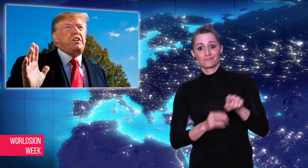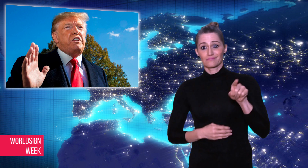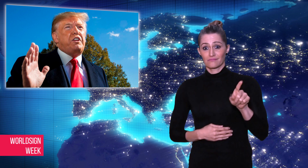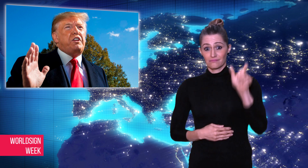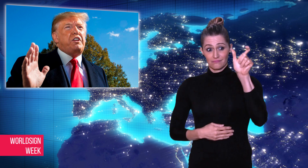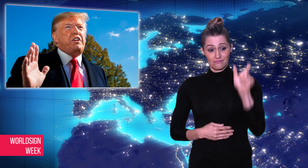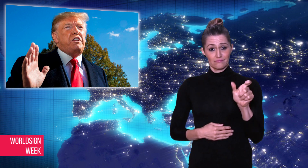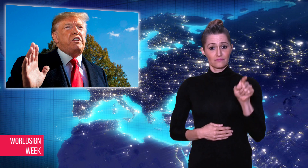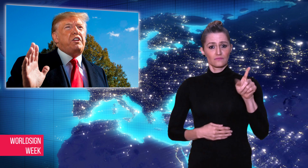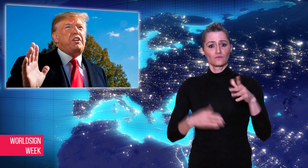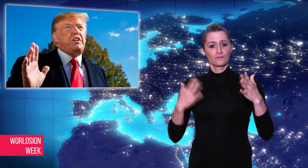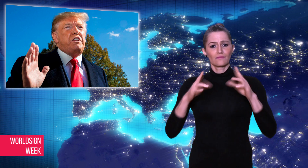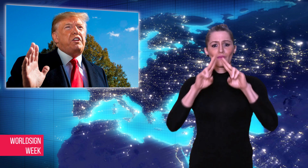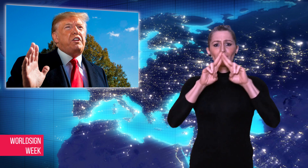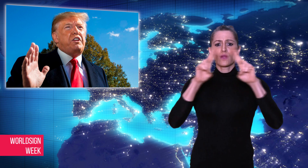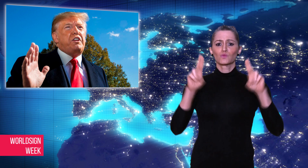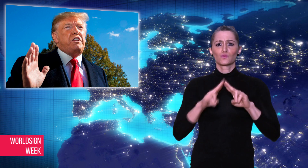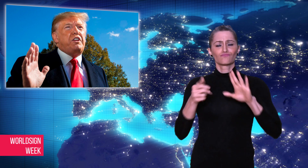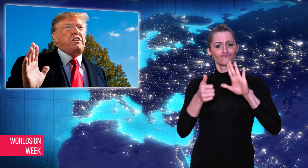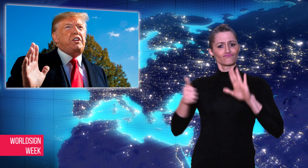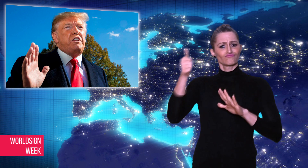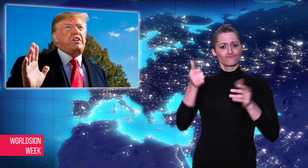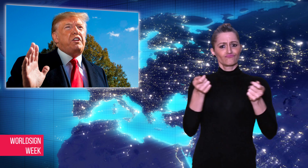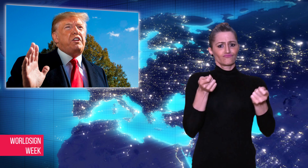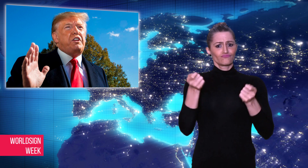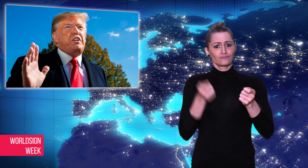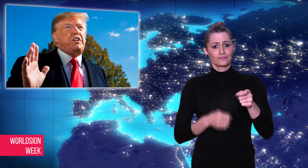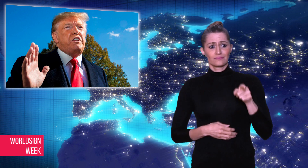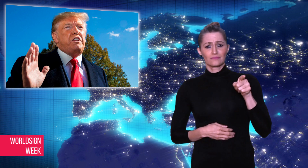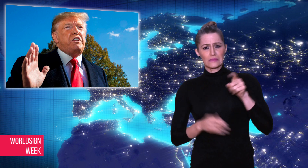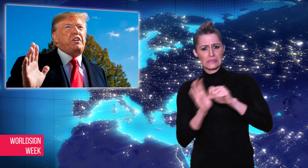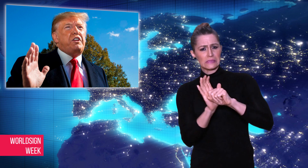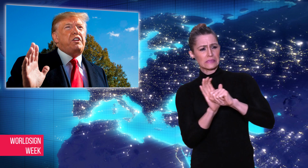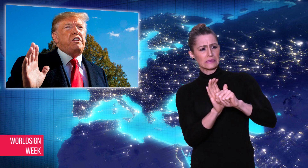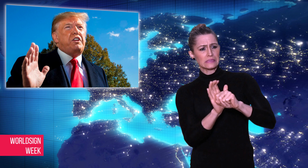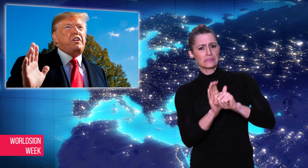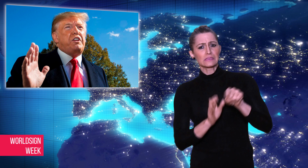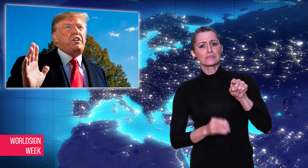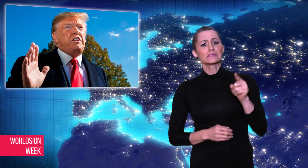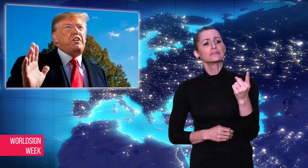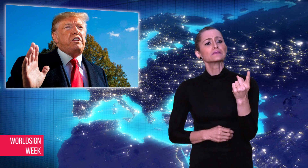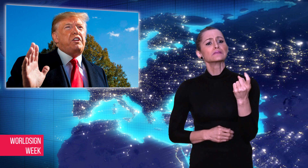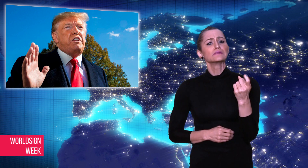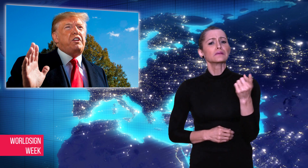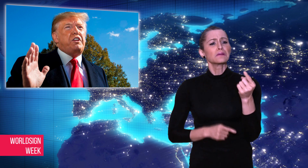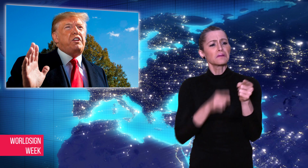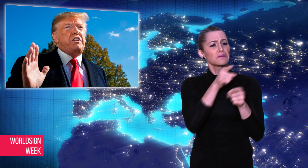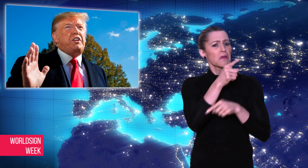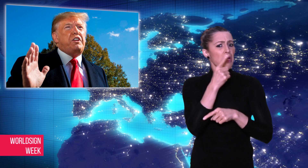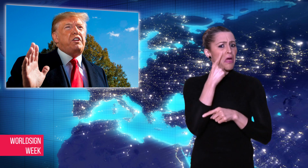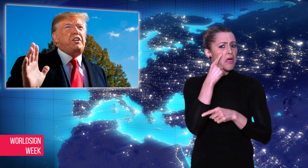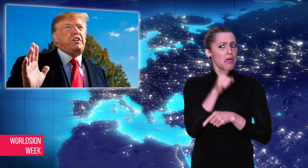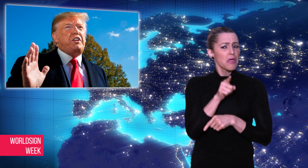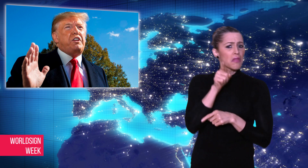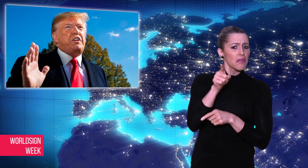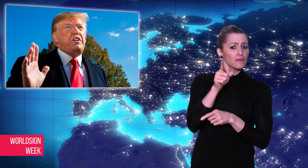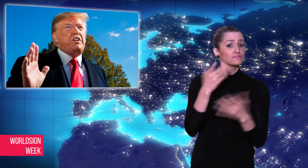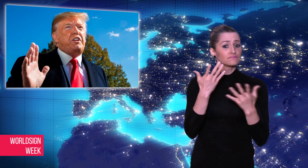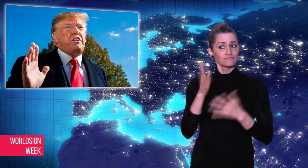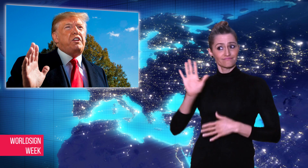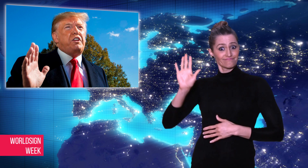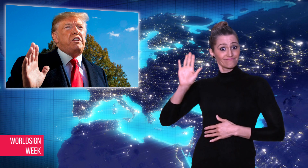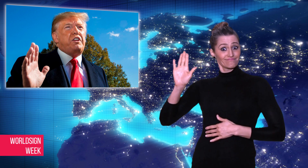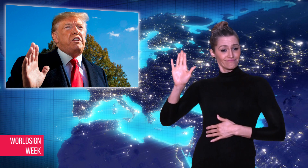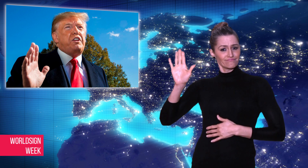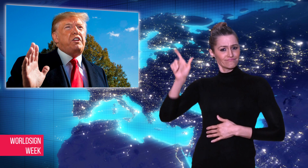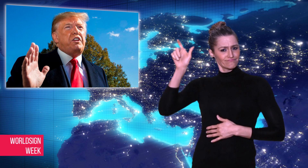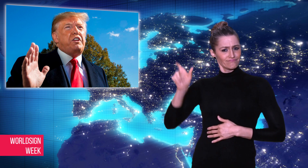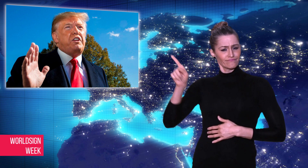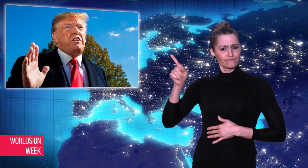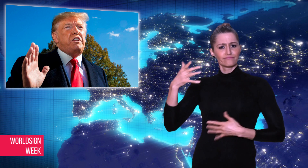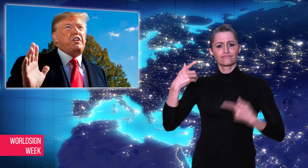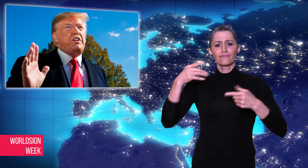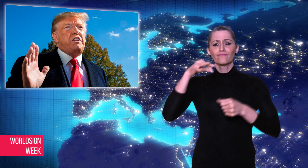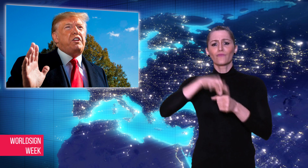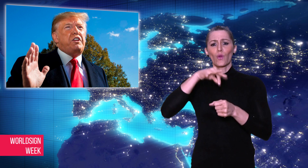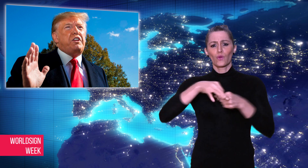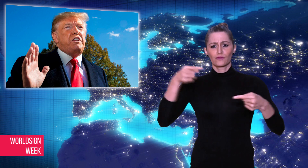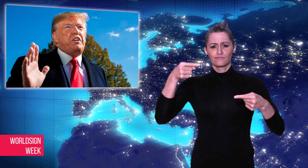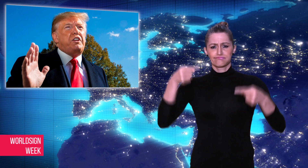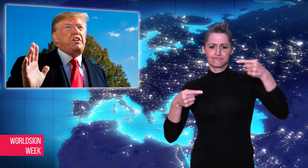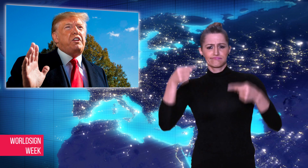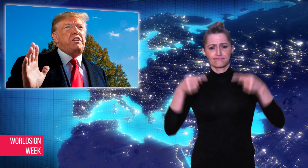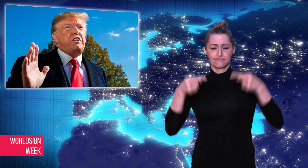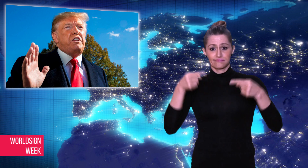Trump’s alleged attempt to pressure a foreign leader